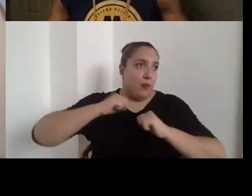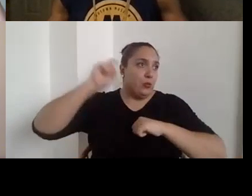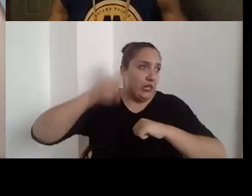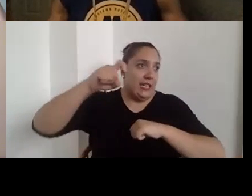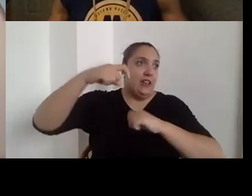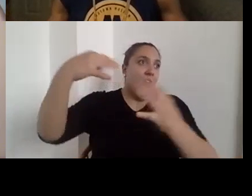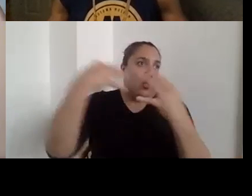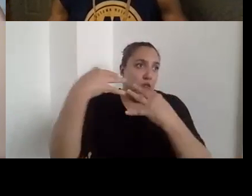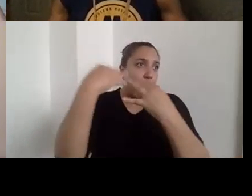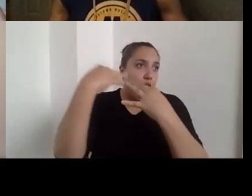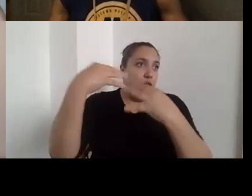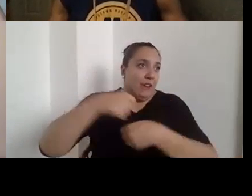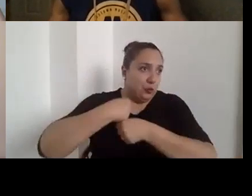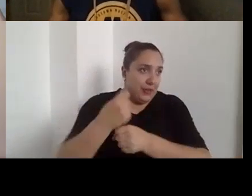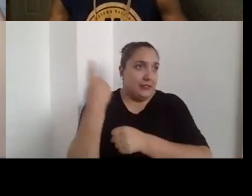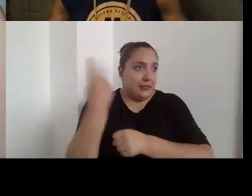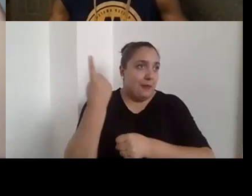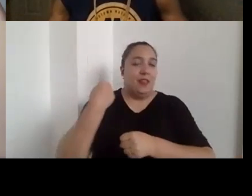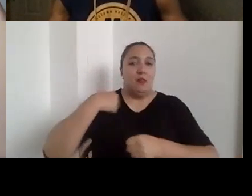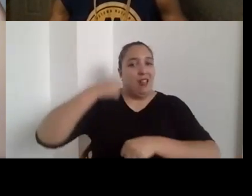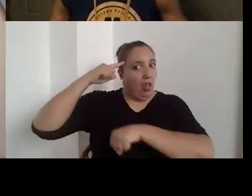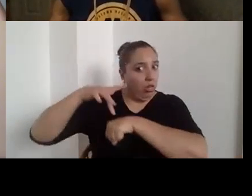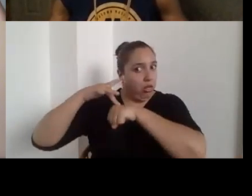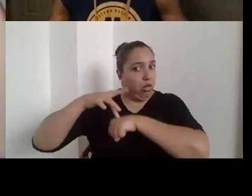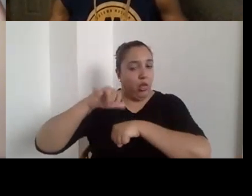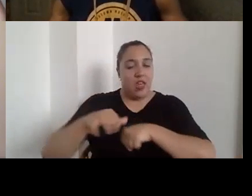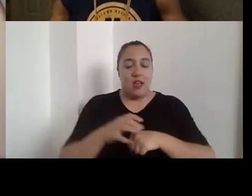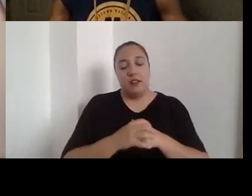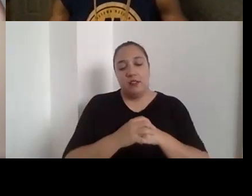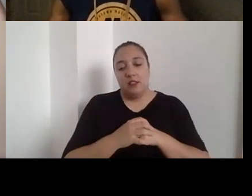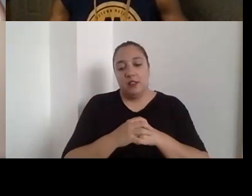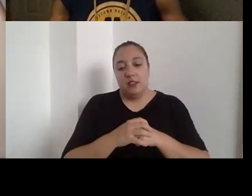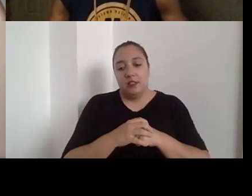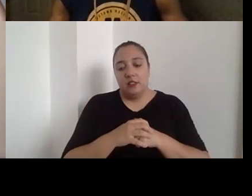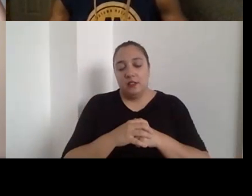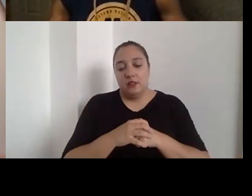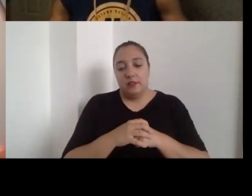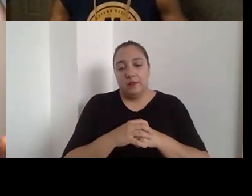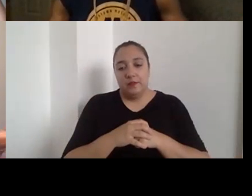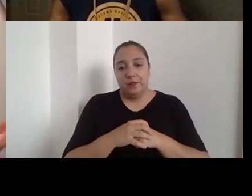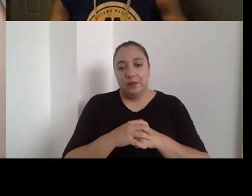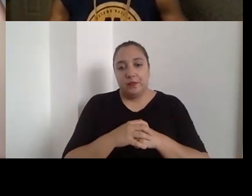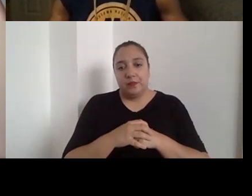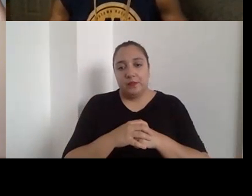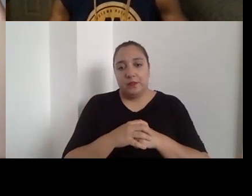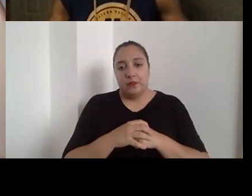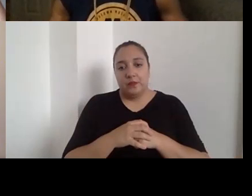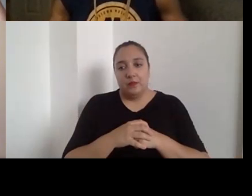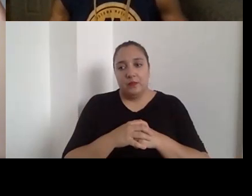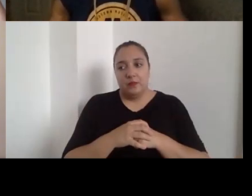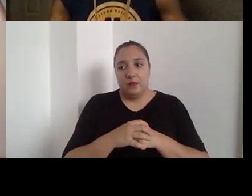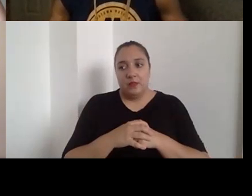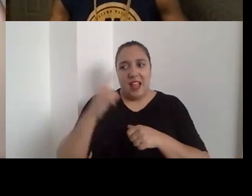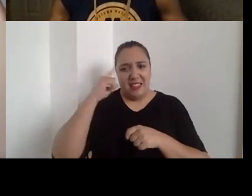I think why I love dance is my first love.